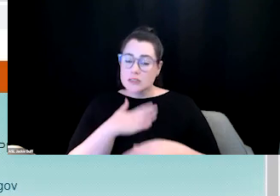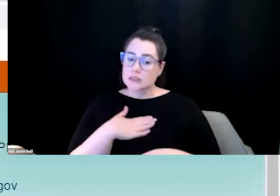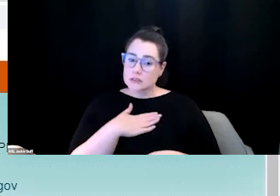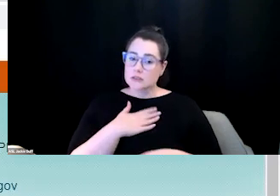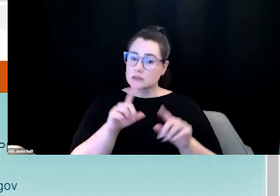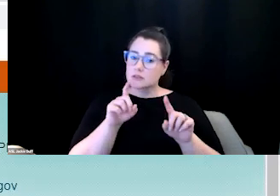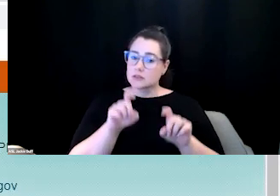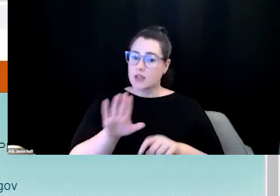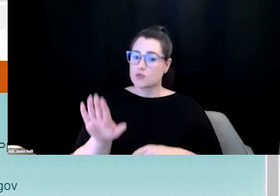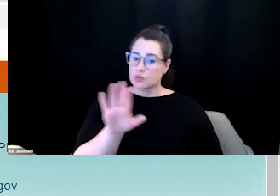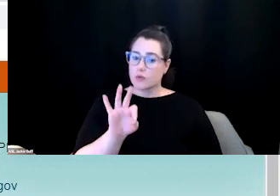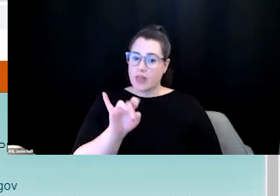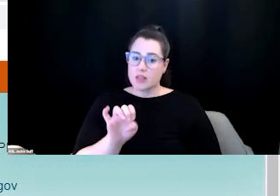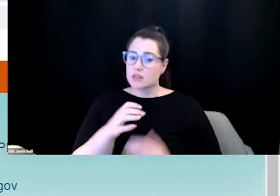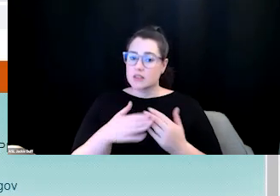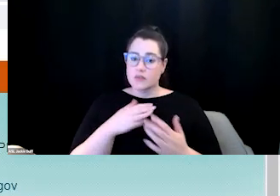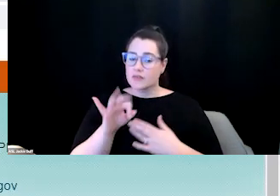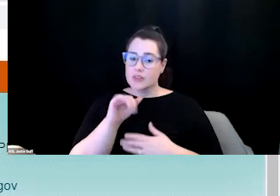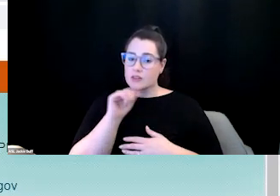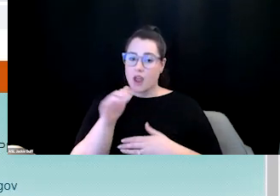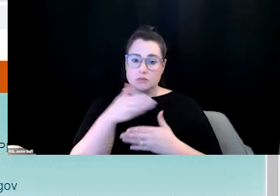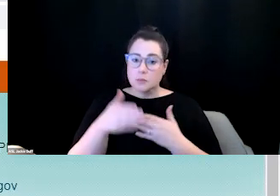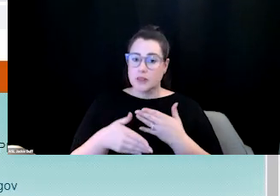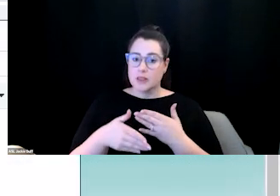Even though they're not complete, just make sure that the formatting is good.